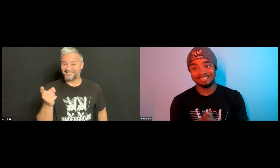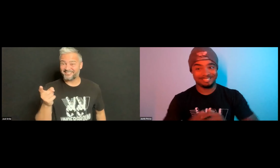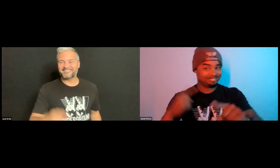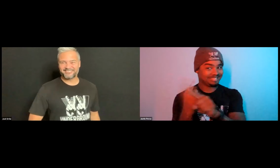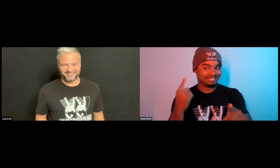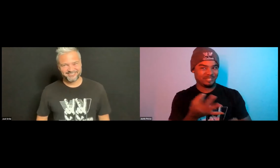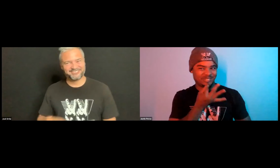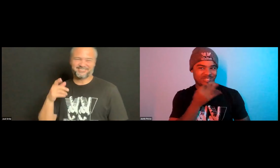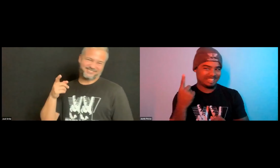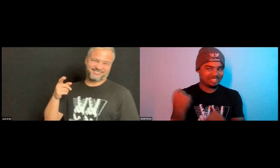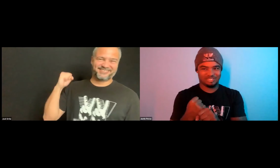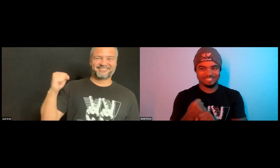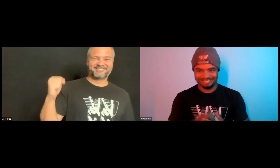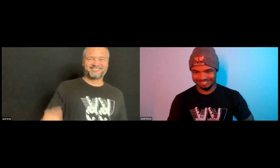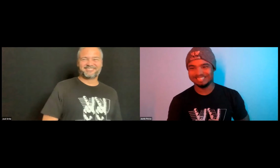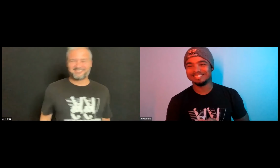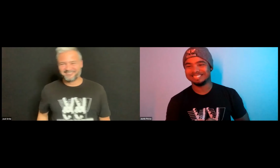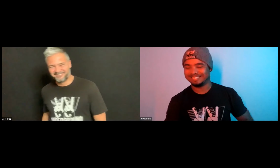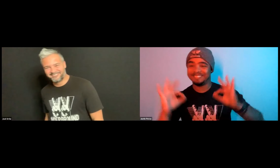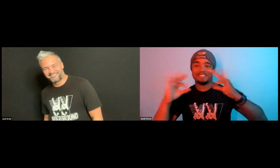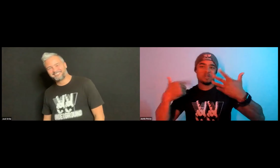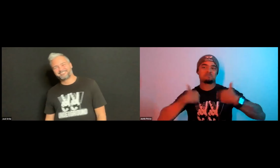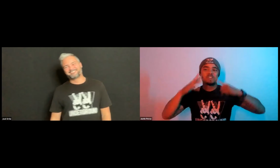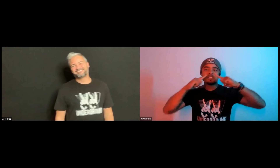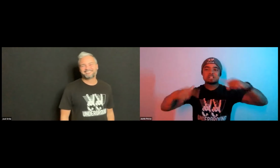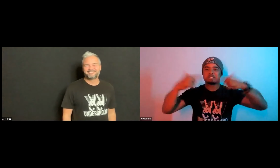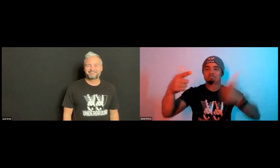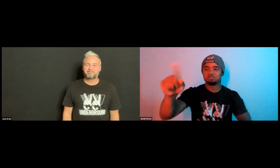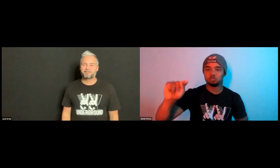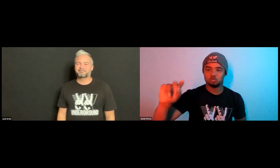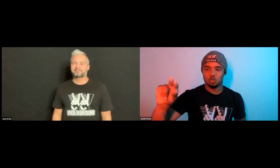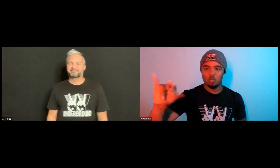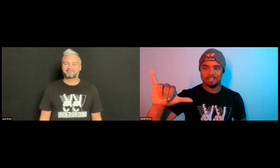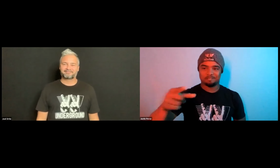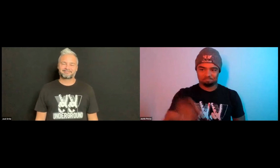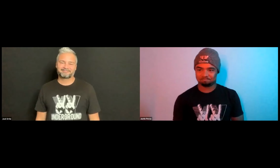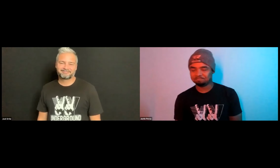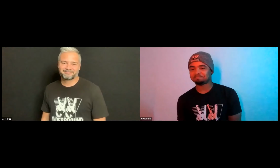Right! Soon, one year! I will hand the floor over to Tony.